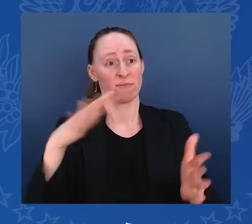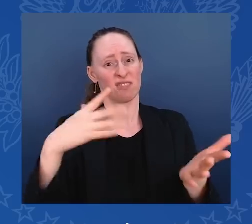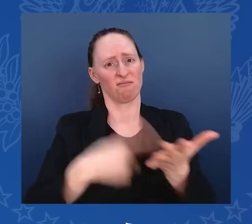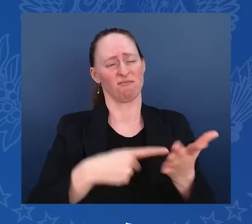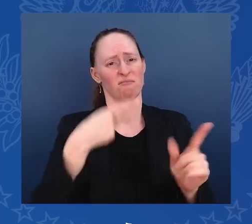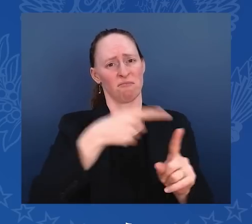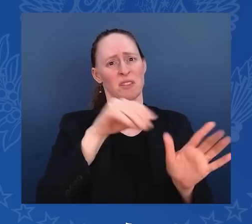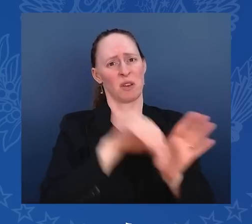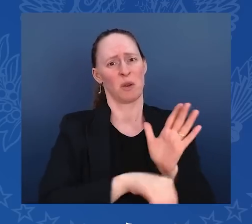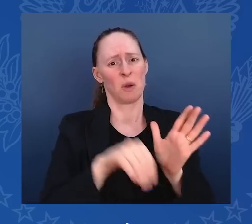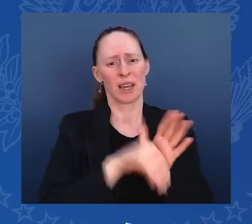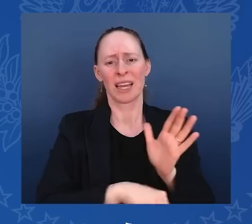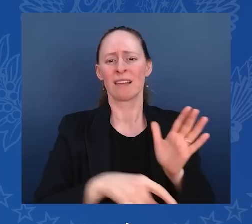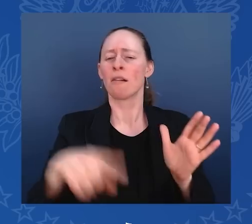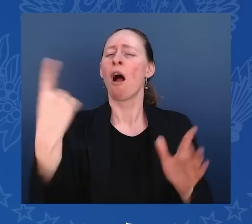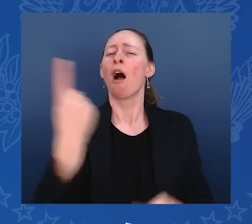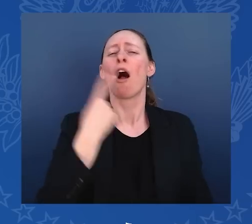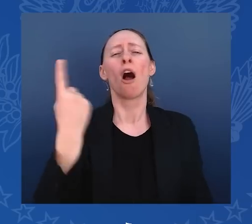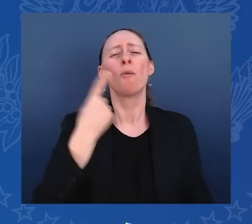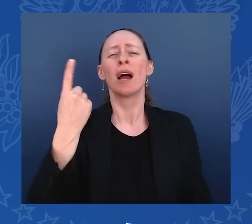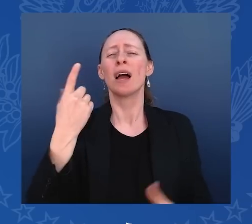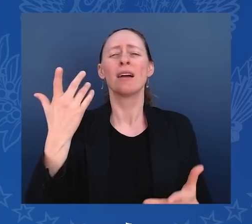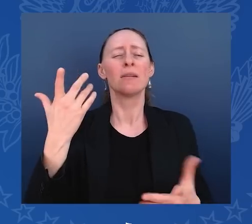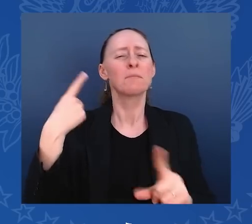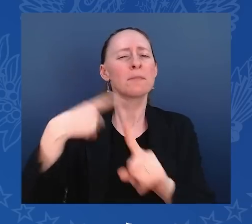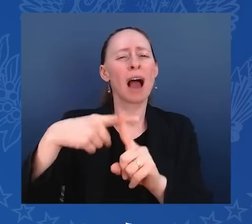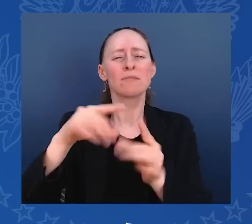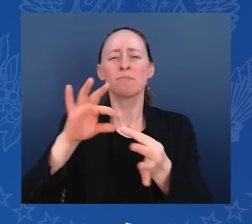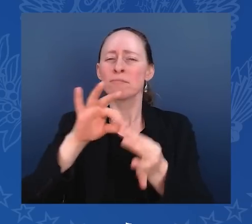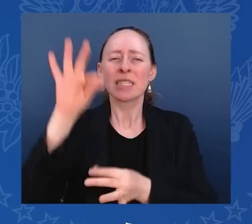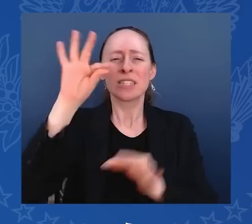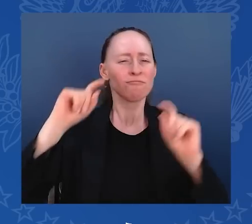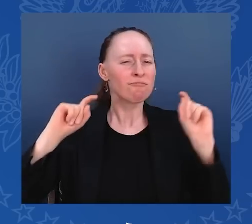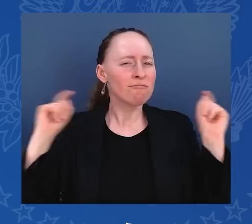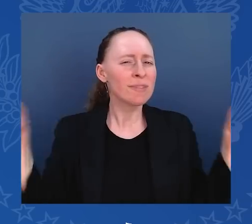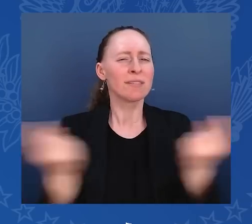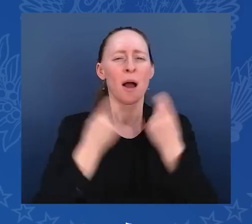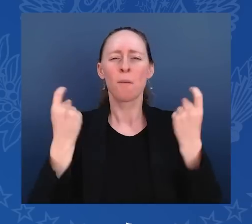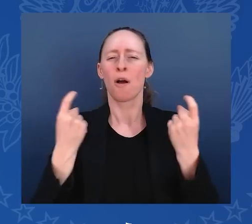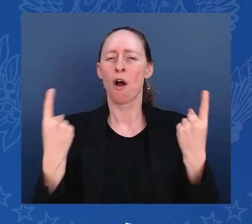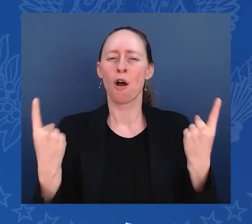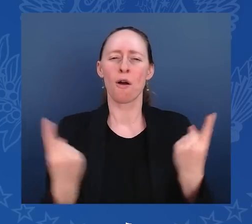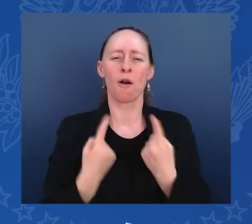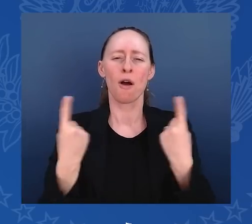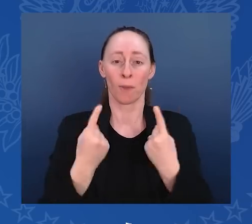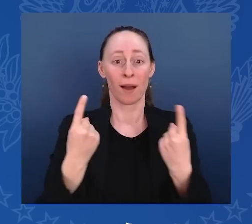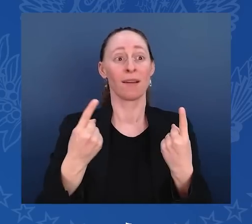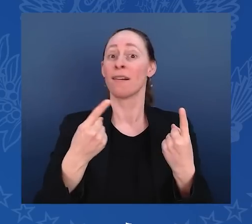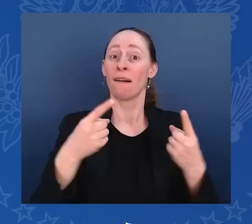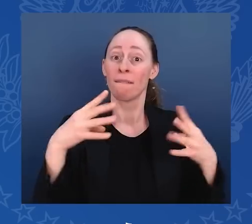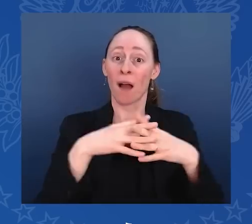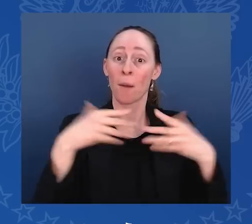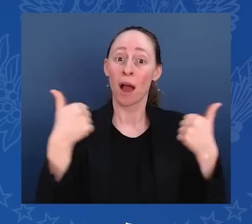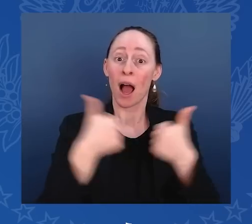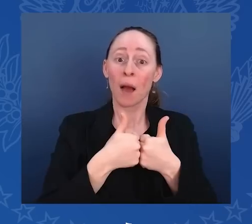And we are seeing that today. The Sugar Bowl is back on. Kick-off is going to take off very shortly. If I don't get this damn thing done,